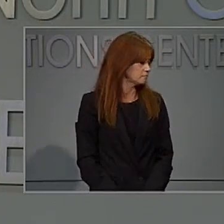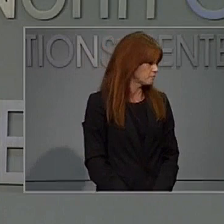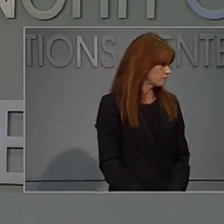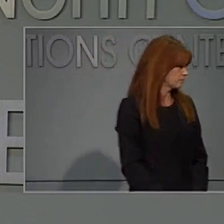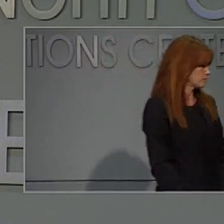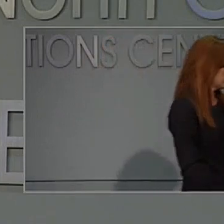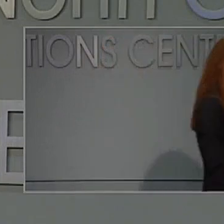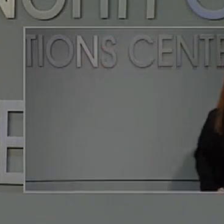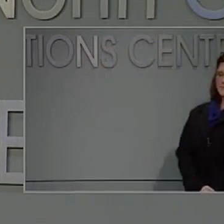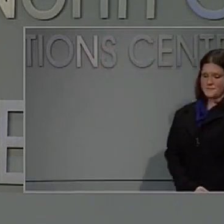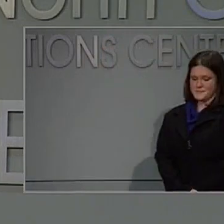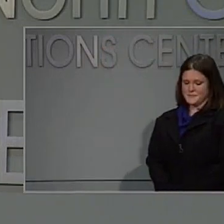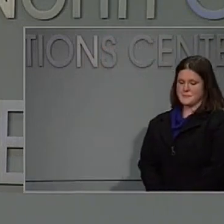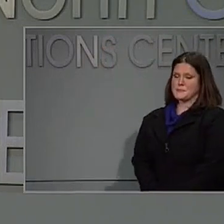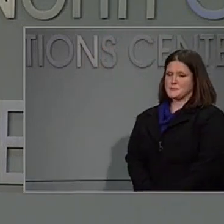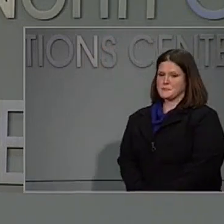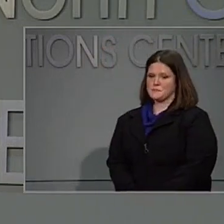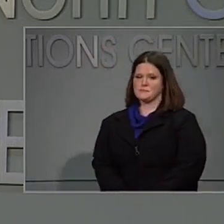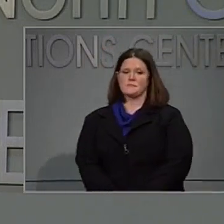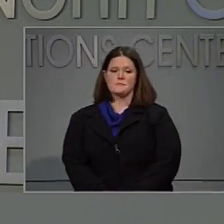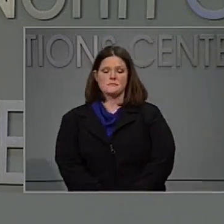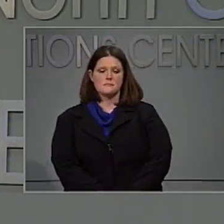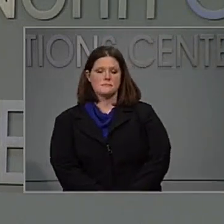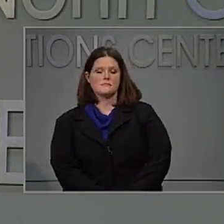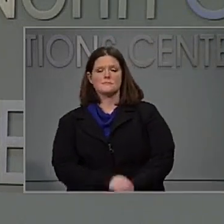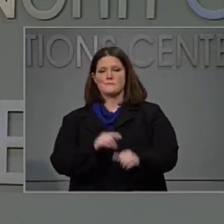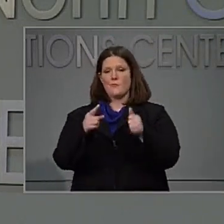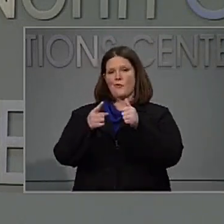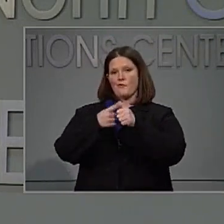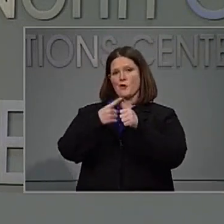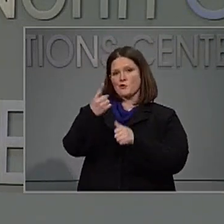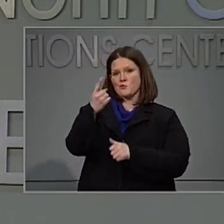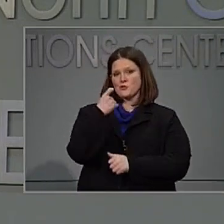YOUR ORGANIZATION, AND ALL OF US HERE WILL BE AVAILABLE TO ANSWER QUESTIONS. WE WILL TAKE THE FIRST